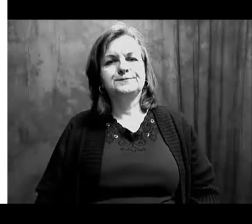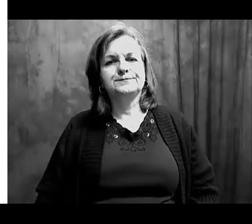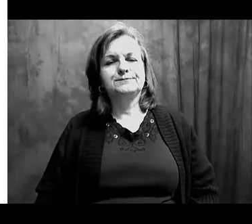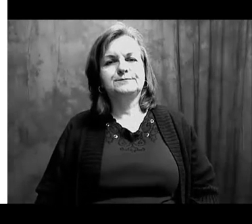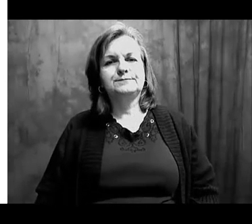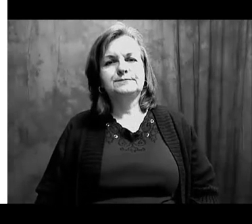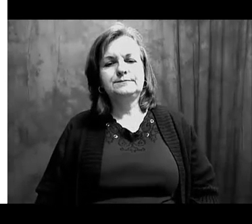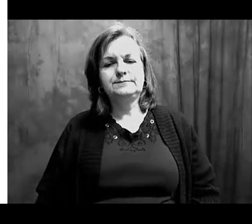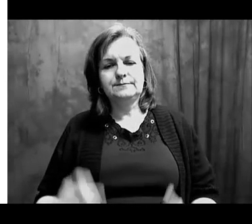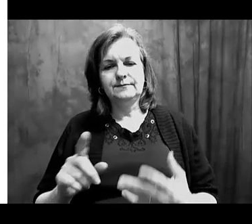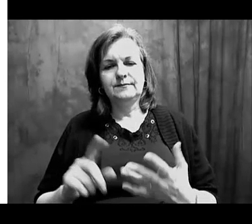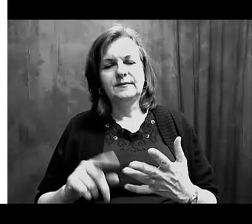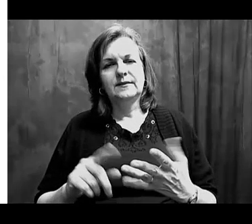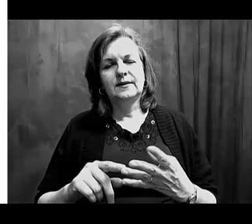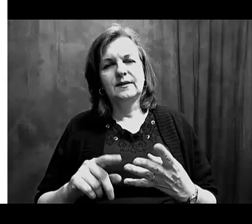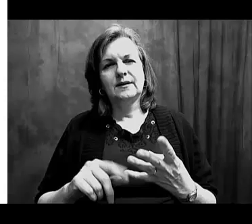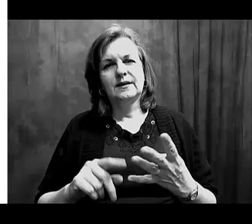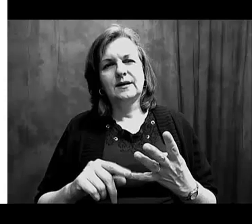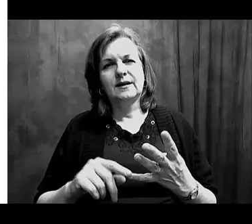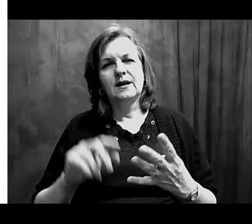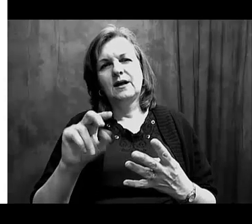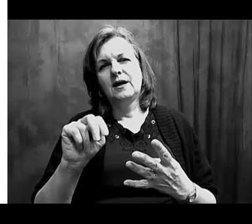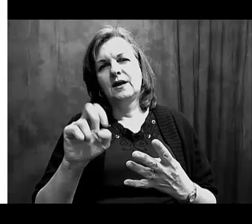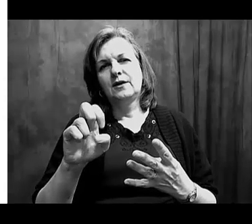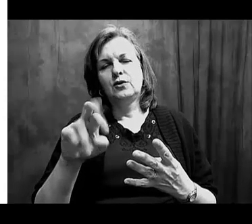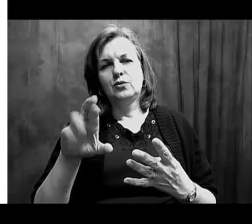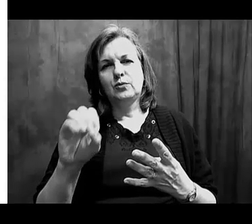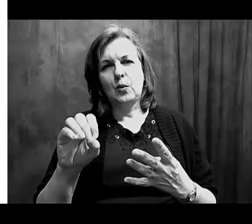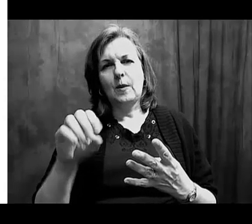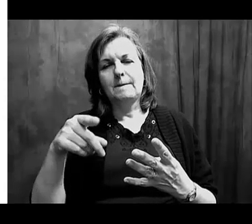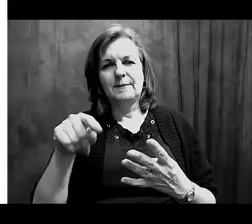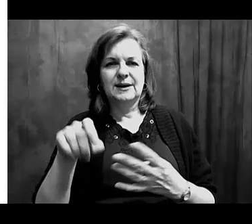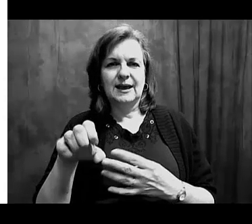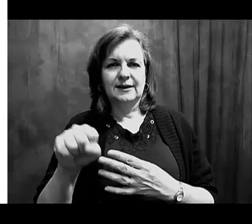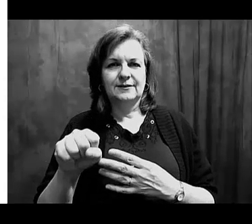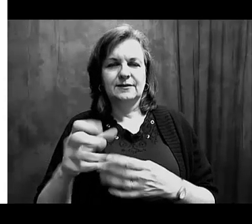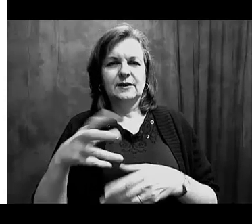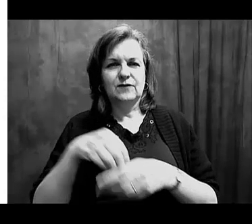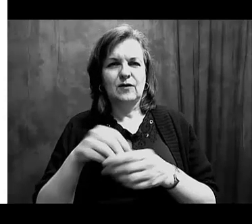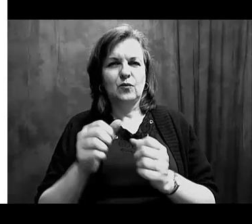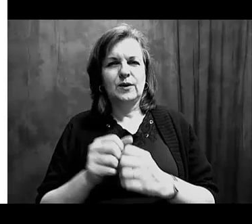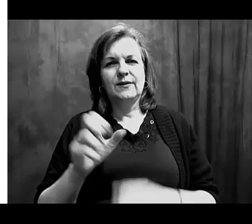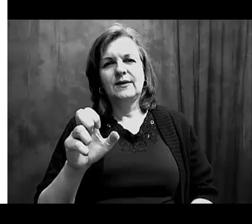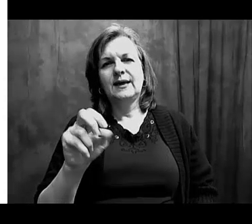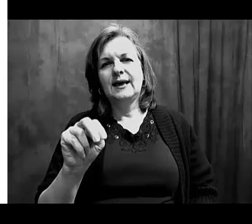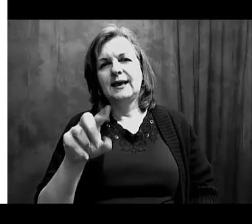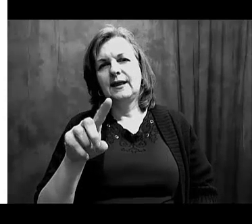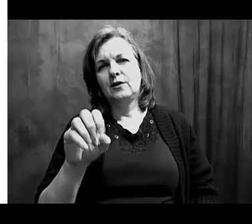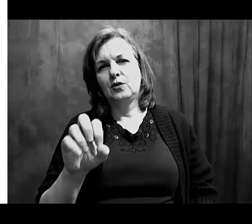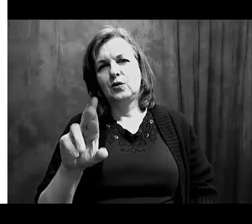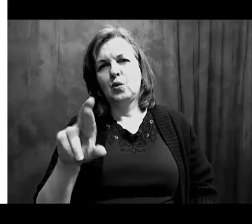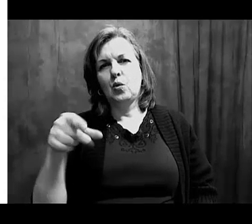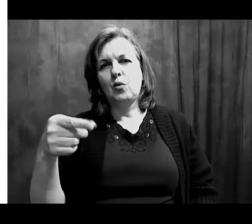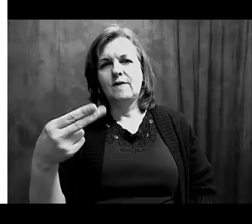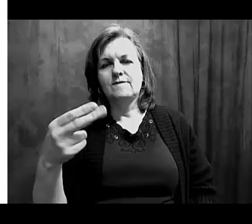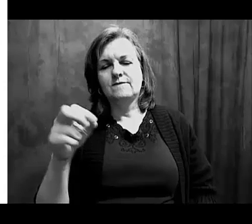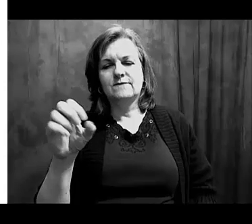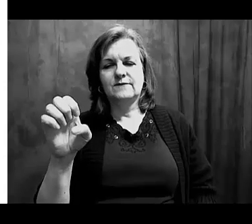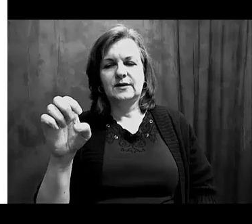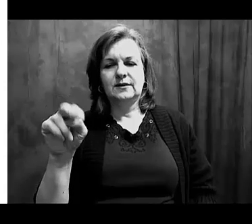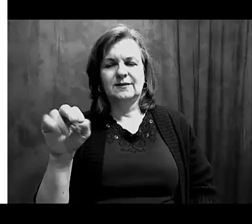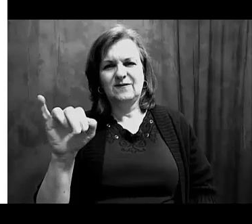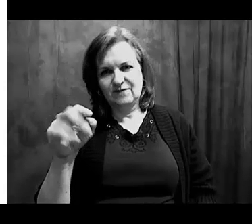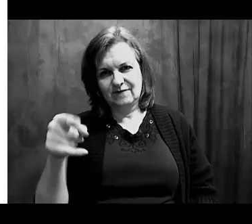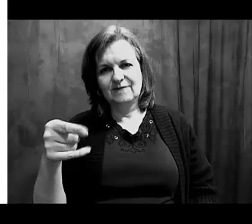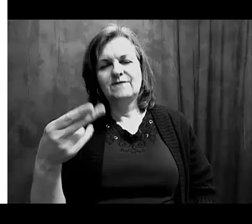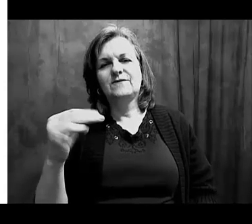neuropeptides are is involved in something known as endorphins which you may have all heard of already as well and this is actually